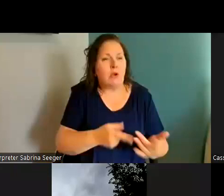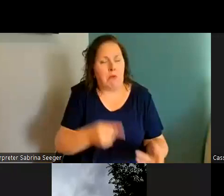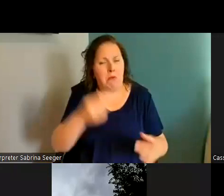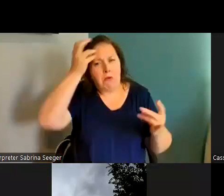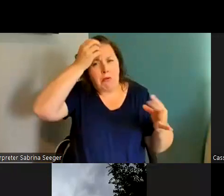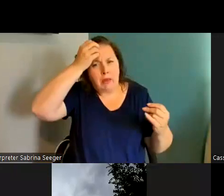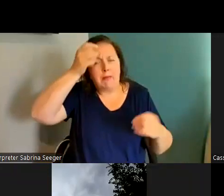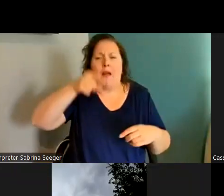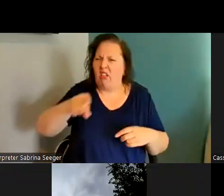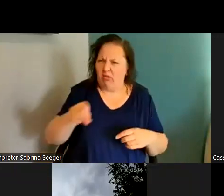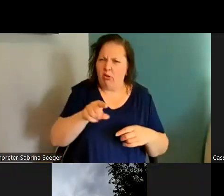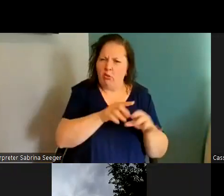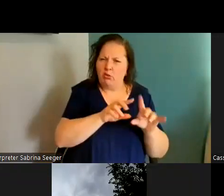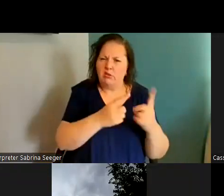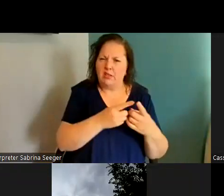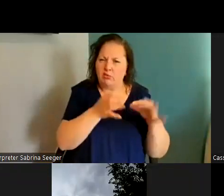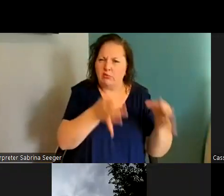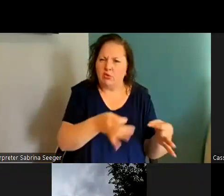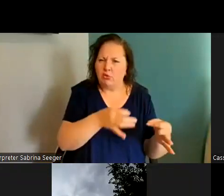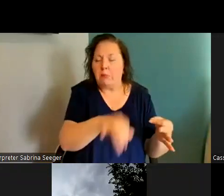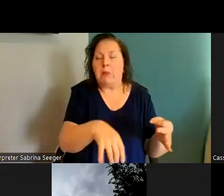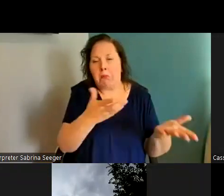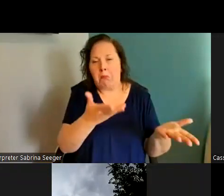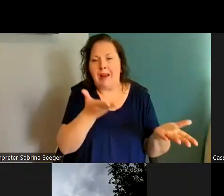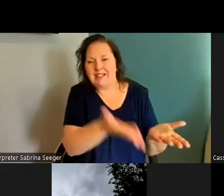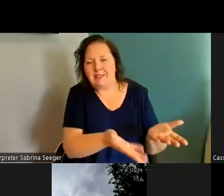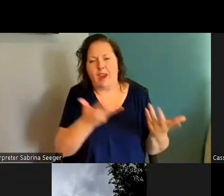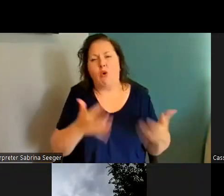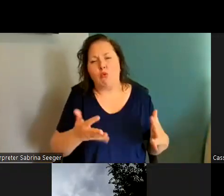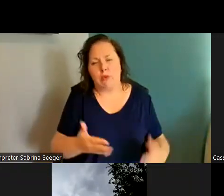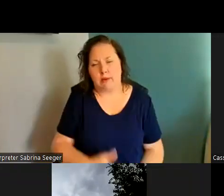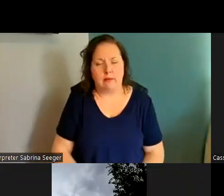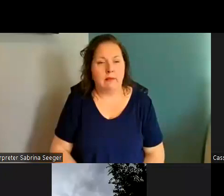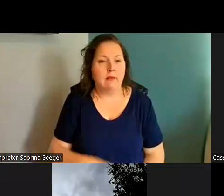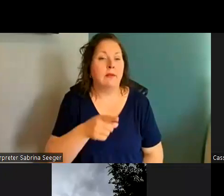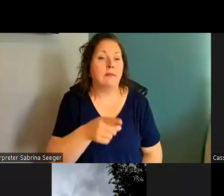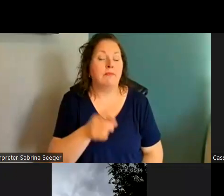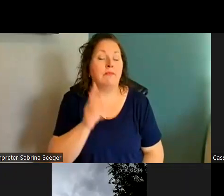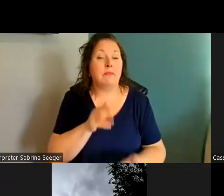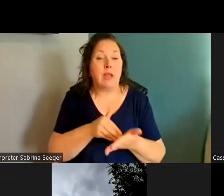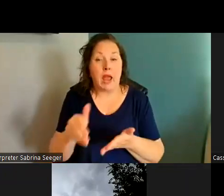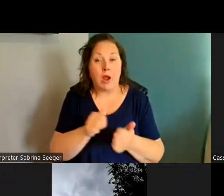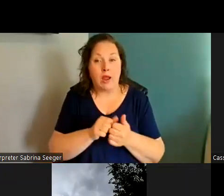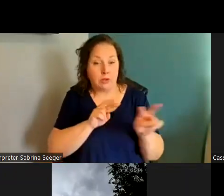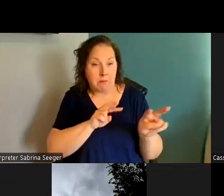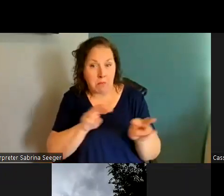at how districts are determining adverse effect. How often does this monitoring occur, Cassie.